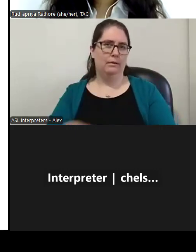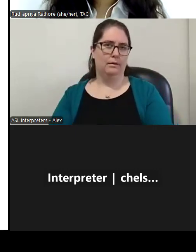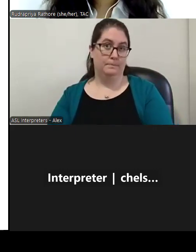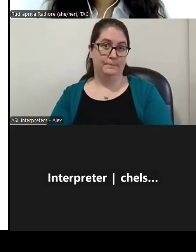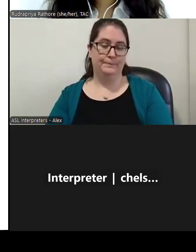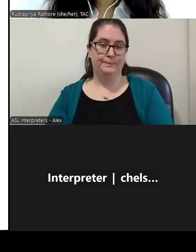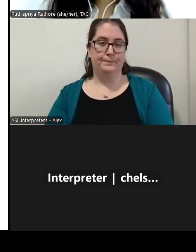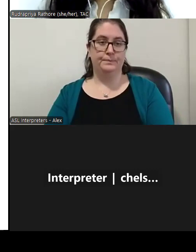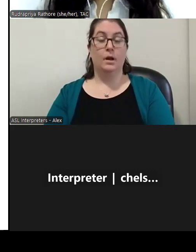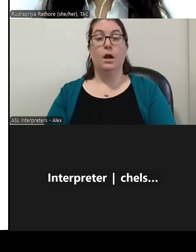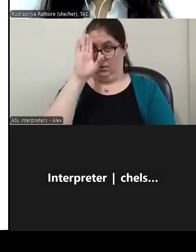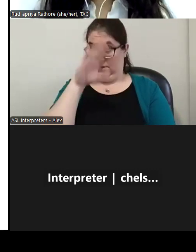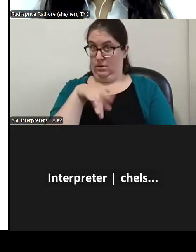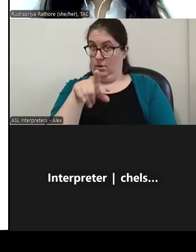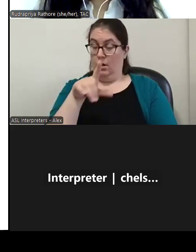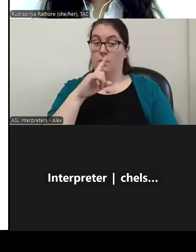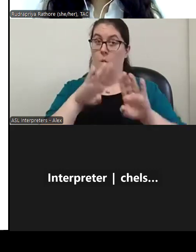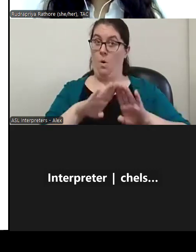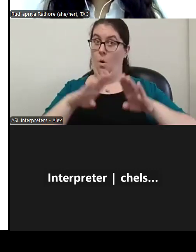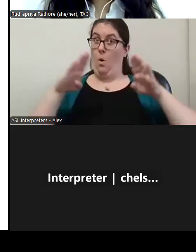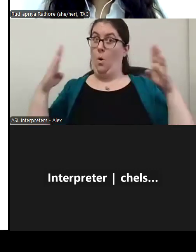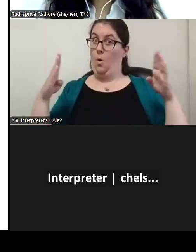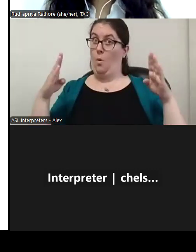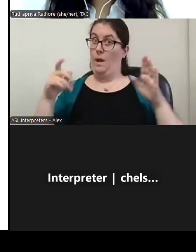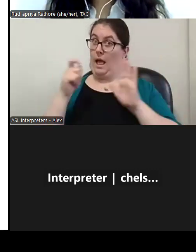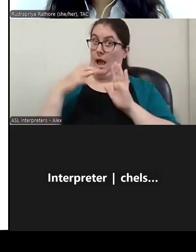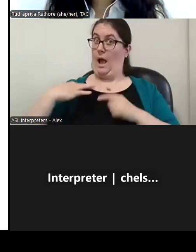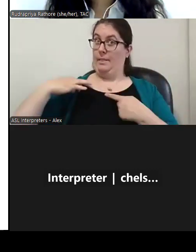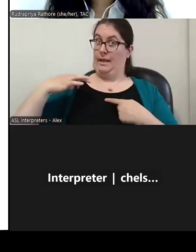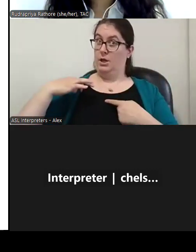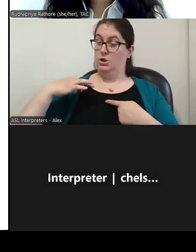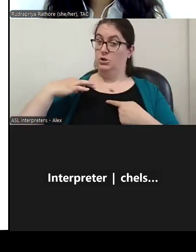you should know that once you open a writer's application you can keep adding and making